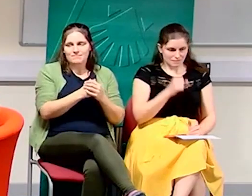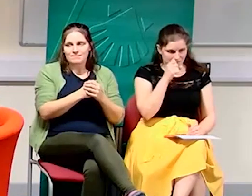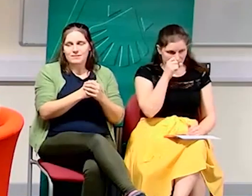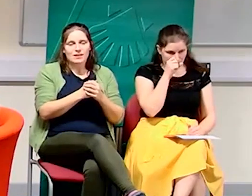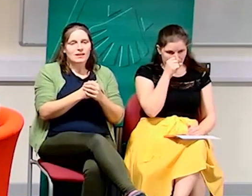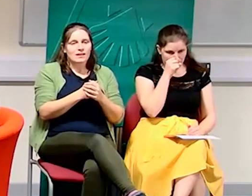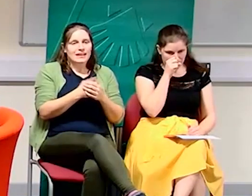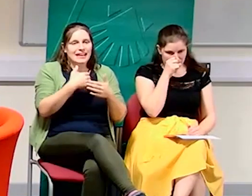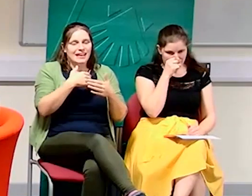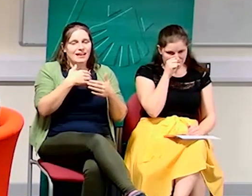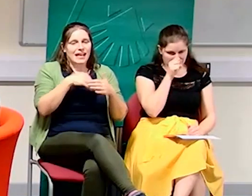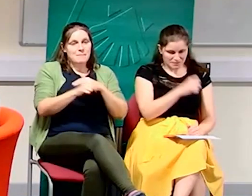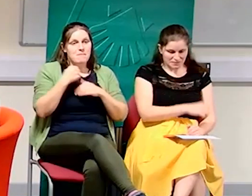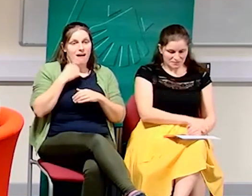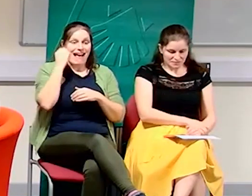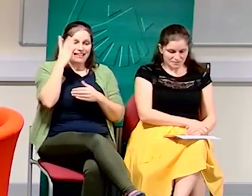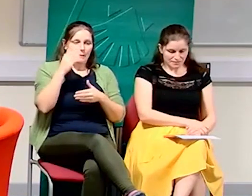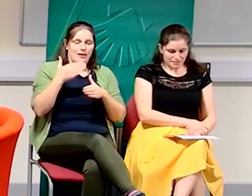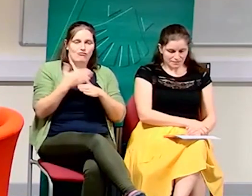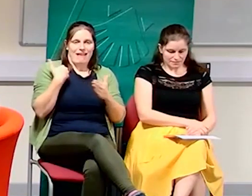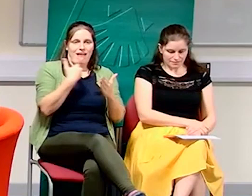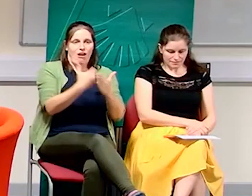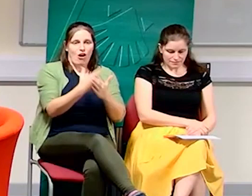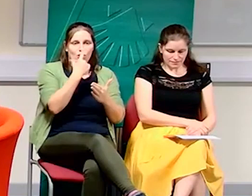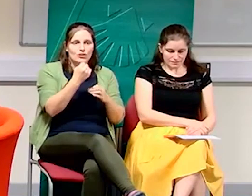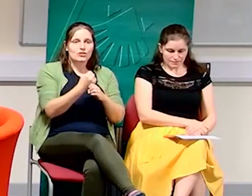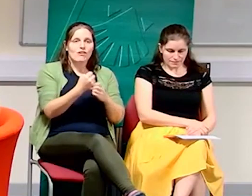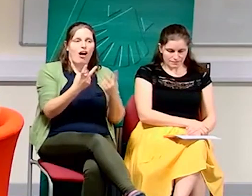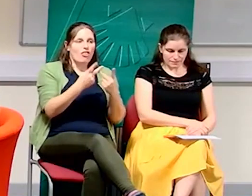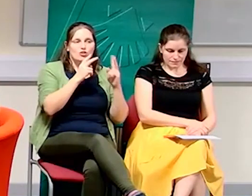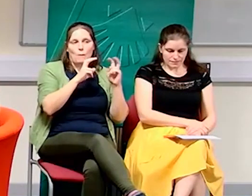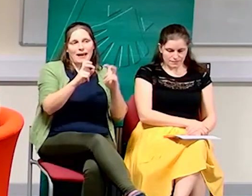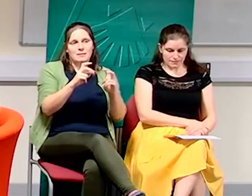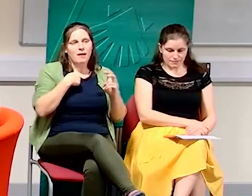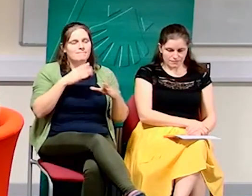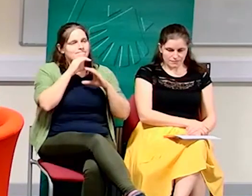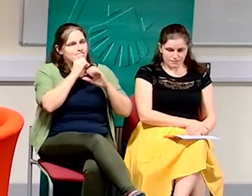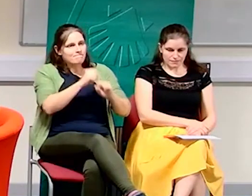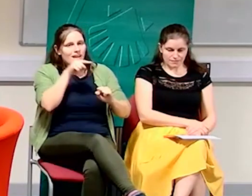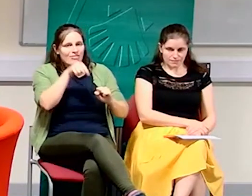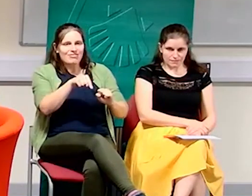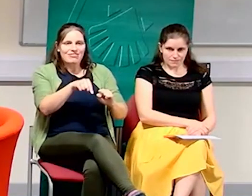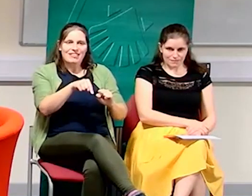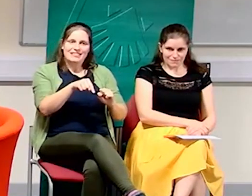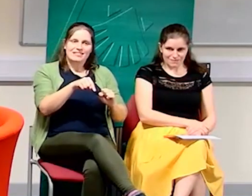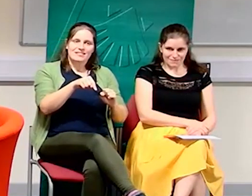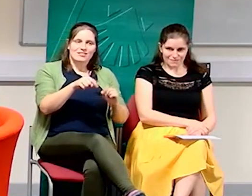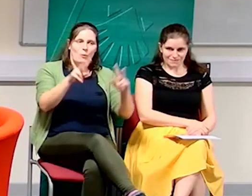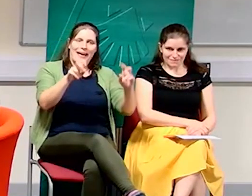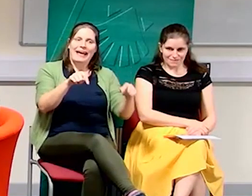my um academic career but I decided to devote it to this so I'm very proud for contributing